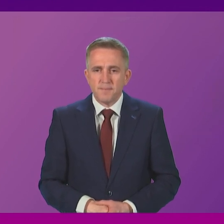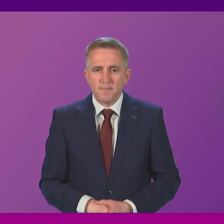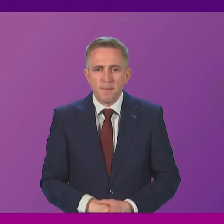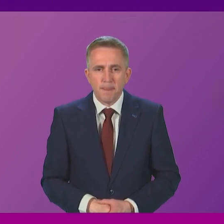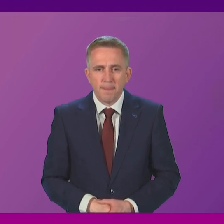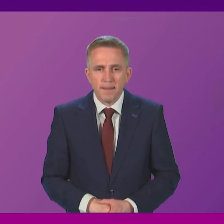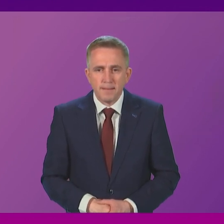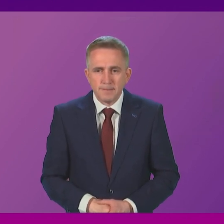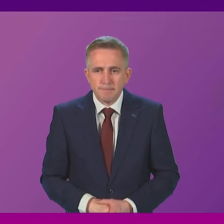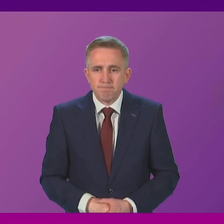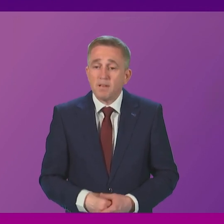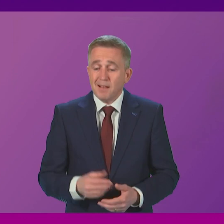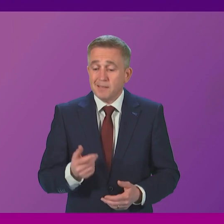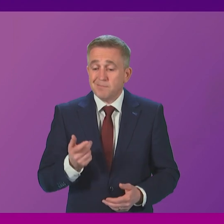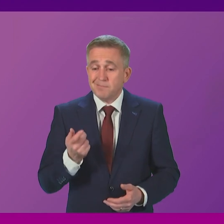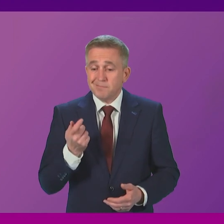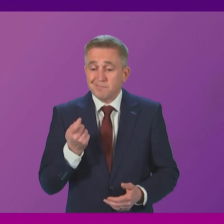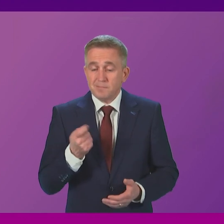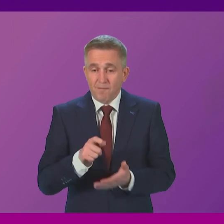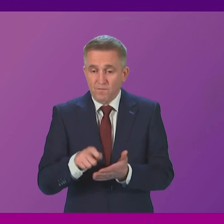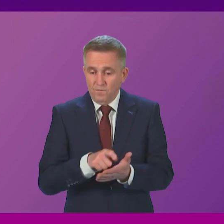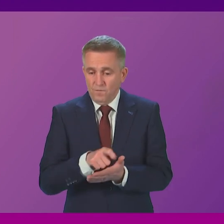for the world that we live in. Thank you. Before we move on to the vote, there will be a short suspension to allow members to